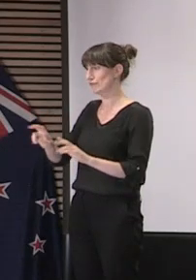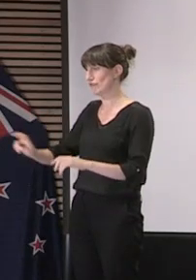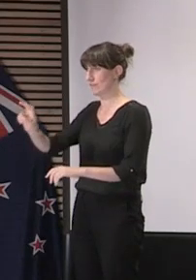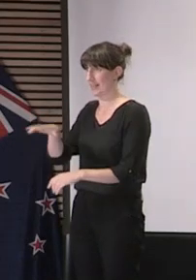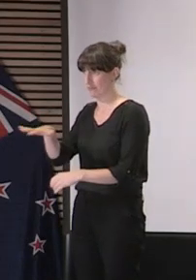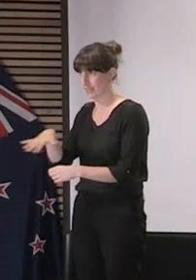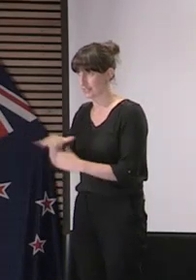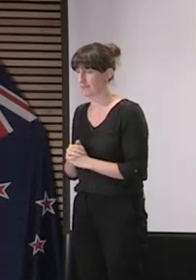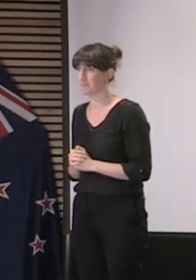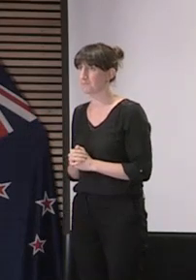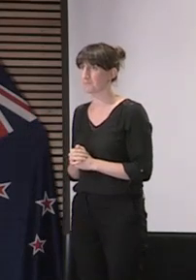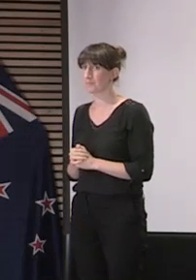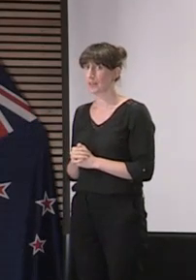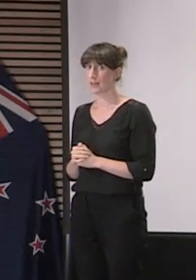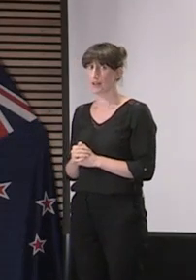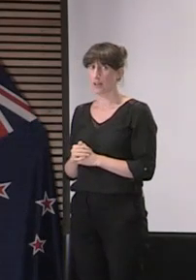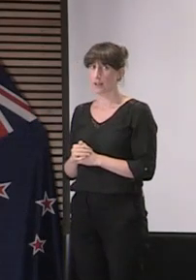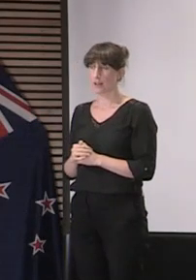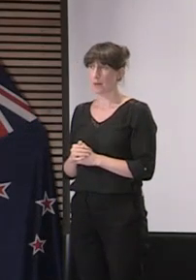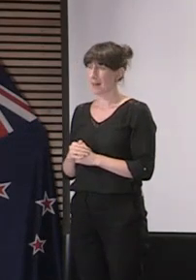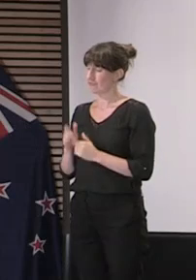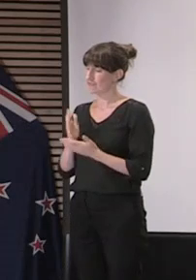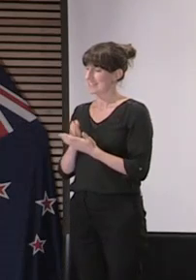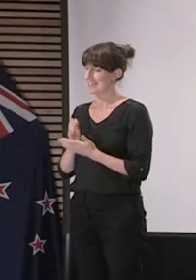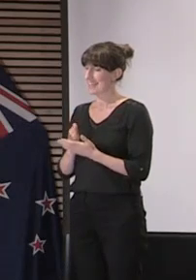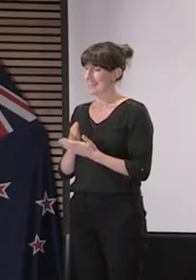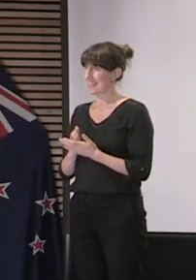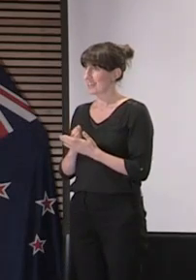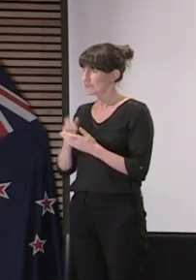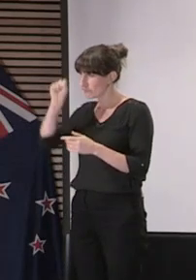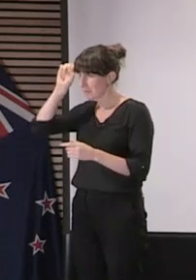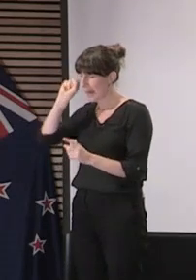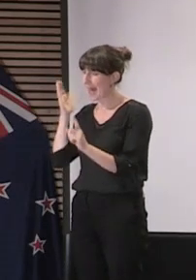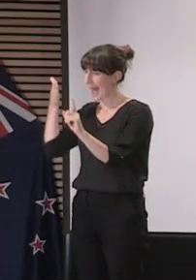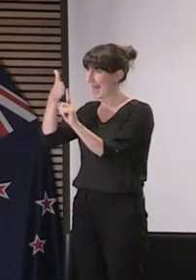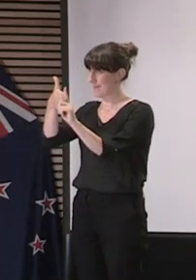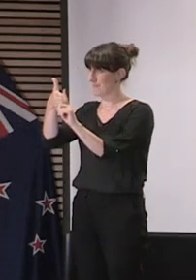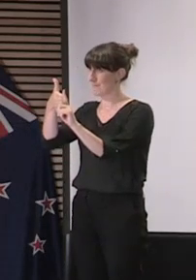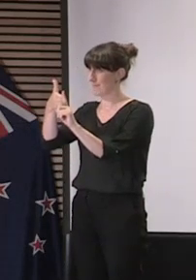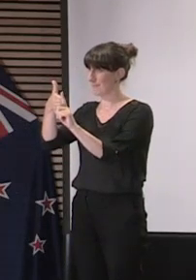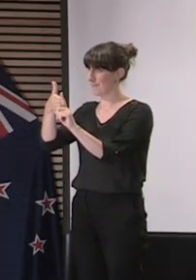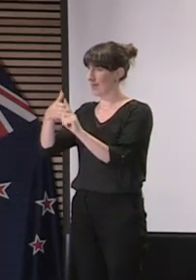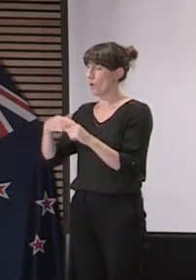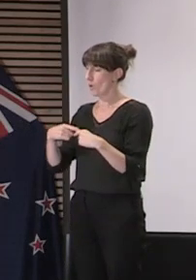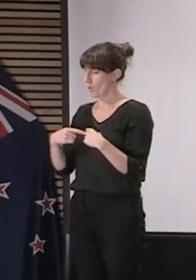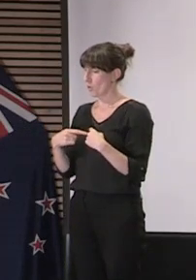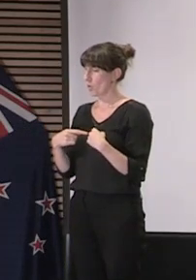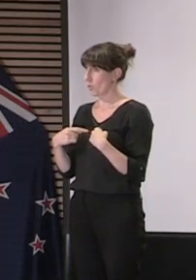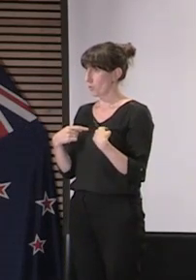people will want to travel. Our key message is, now is not